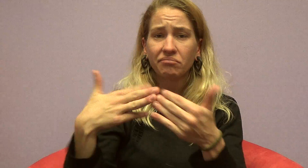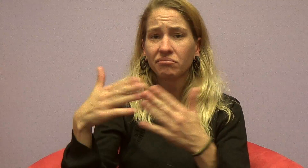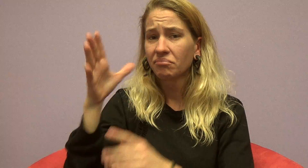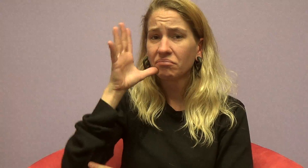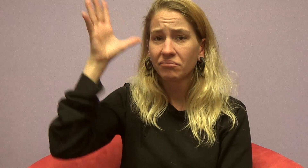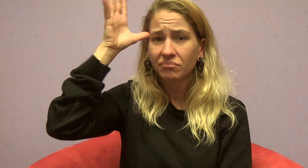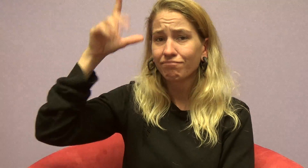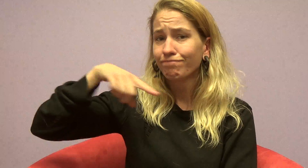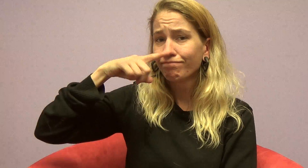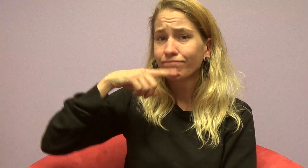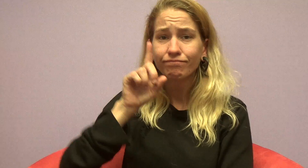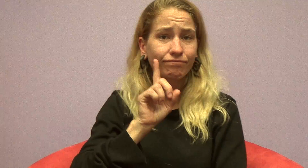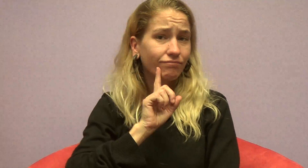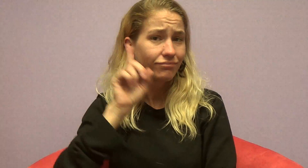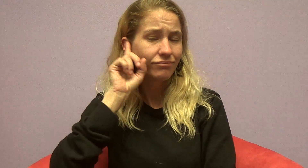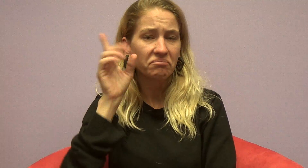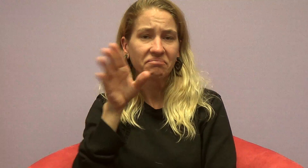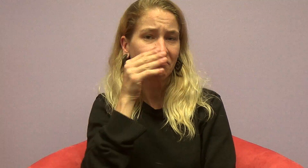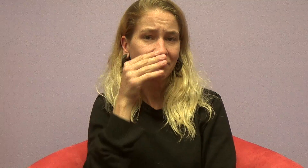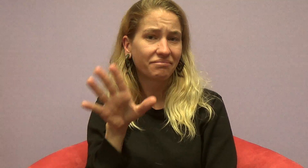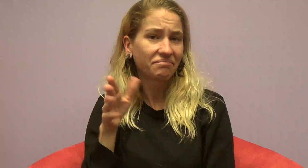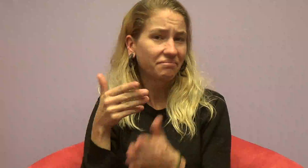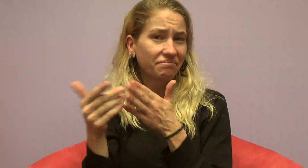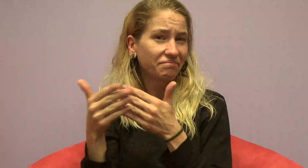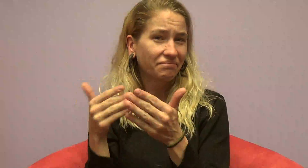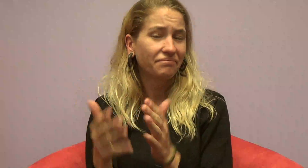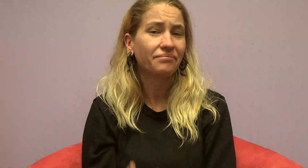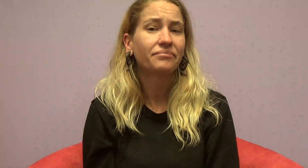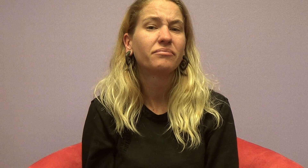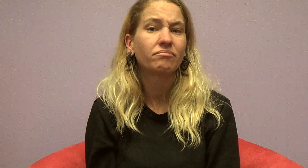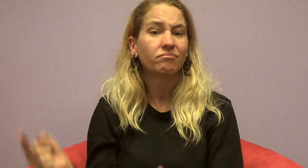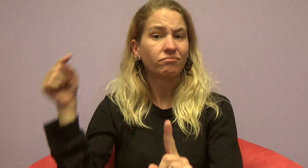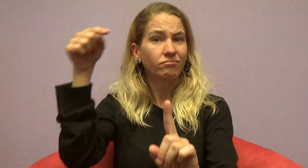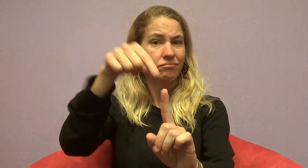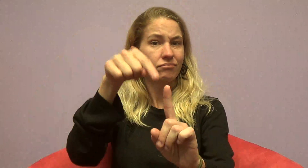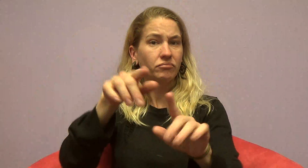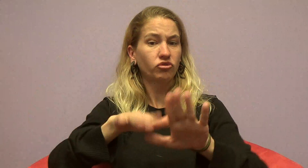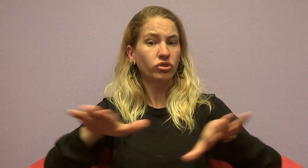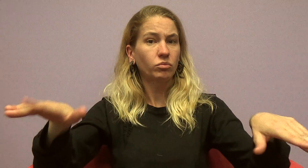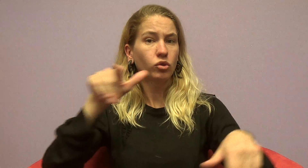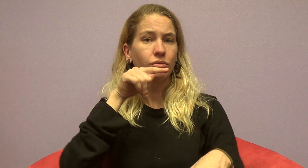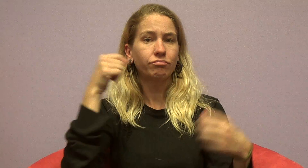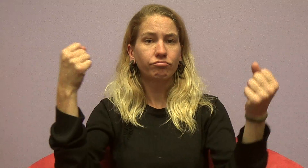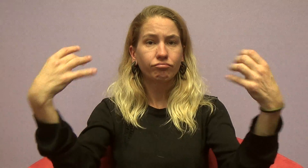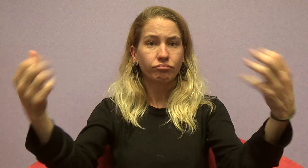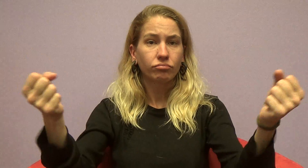It doesn't matter if the parent is hearing or Deaf, if the child uses ASL (American Sign Language),